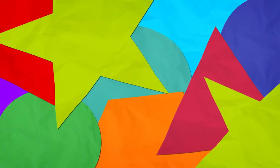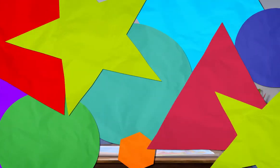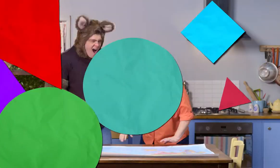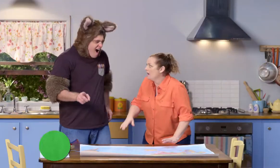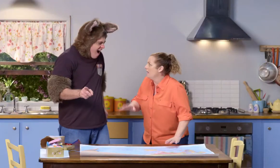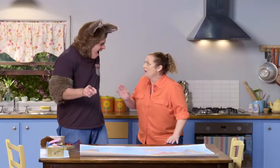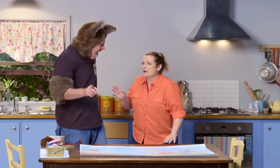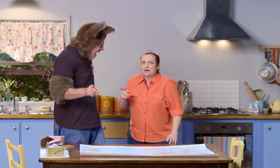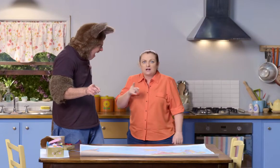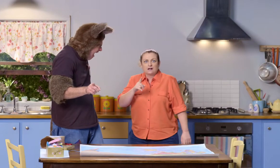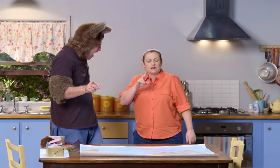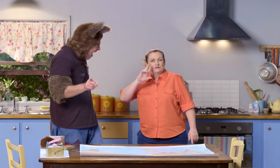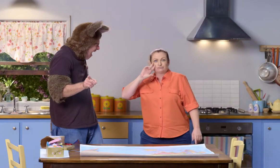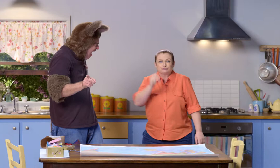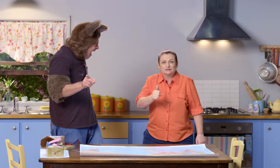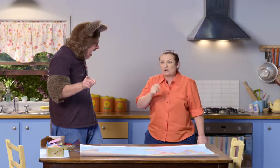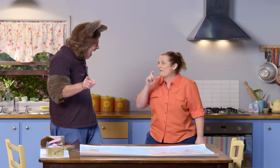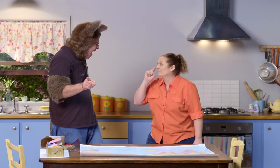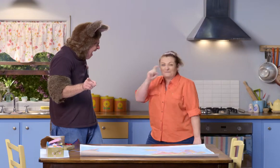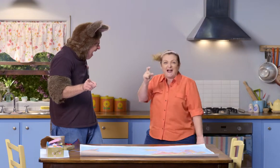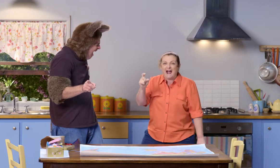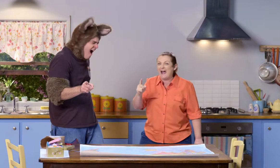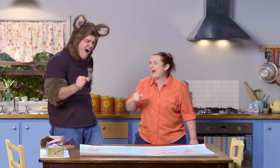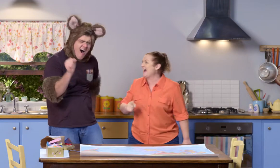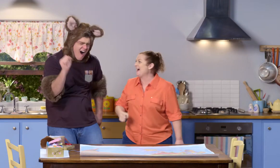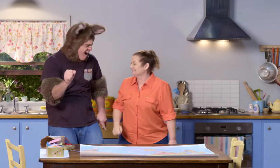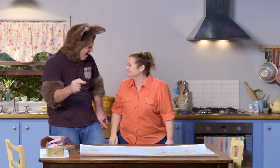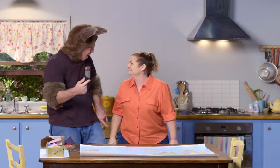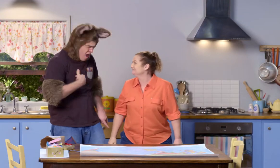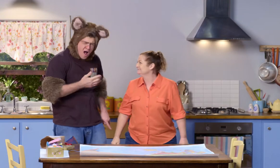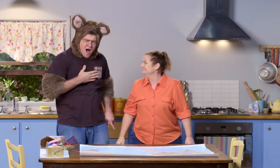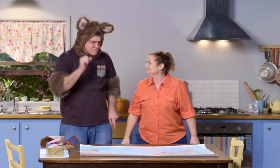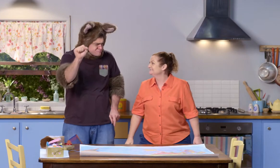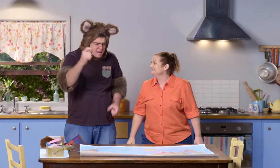Oh! Oh, that looked great! So much fun! Oh, yeah!